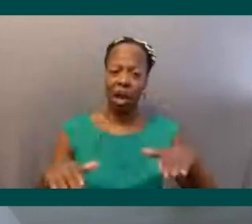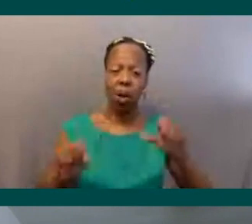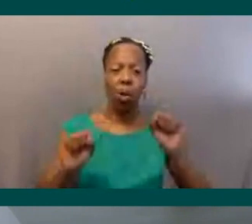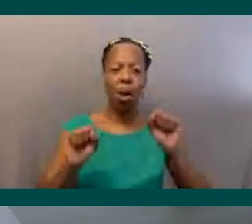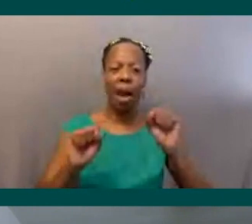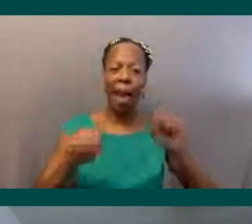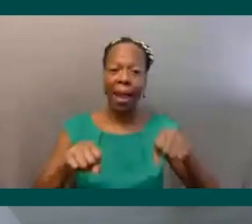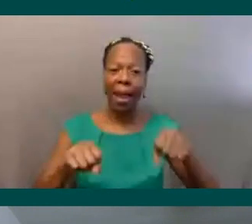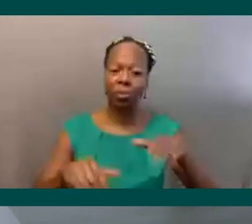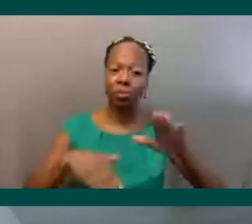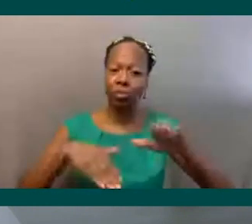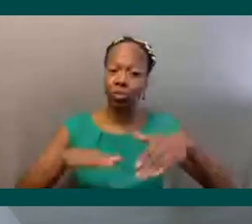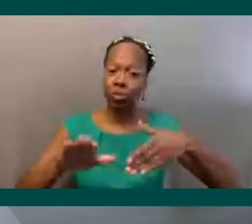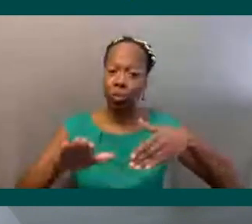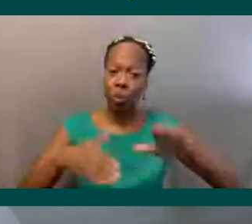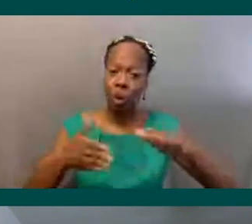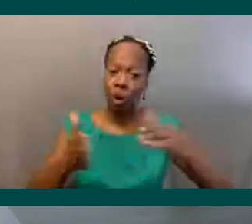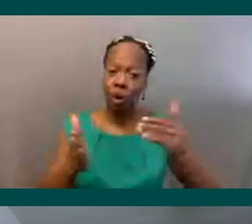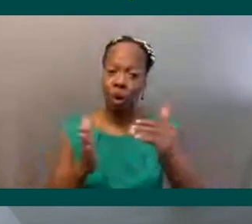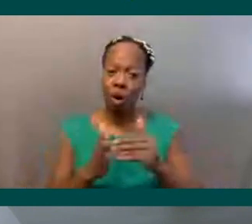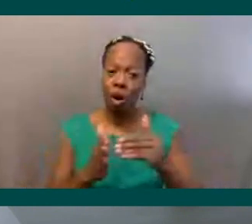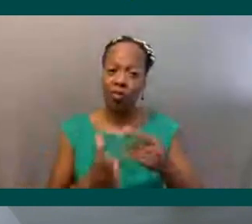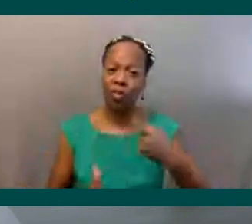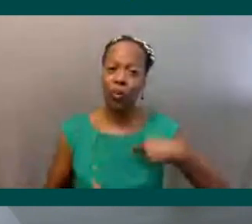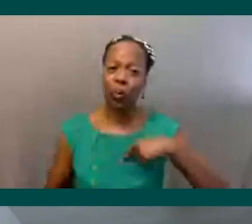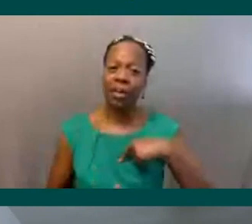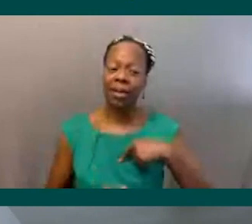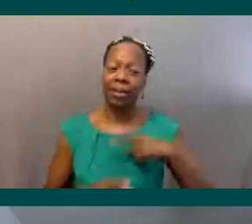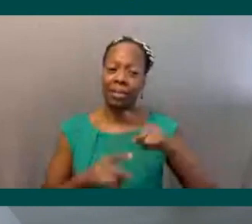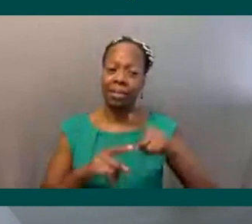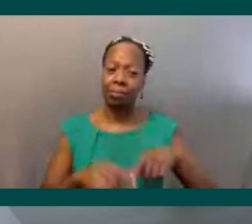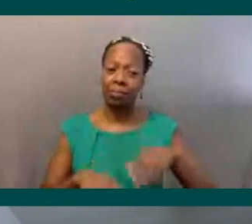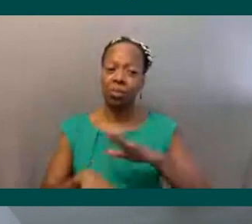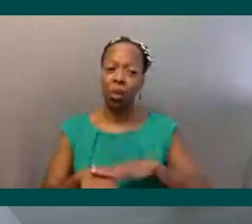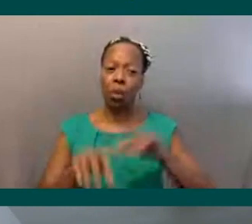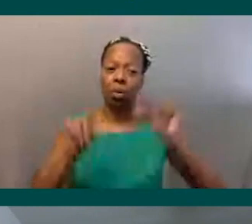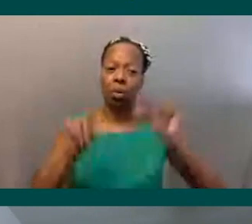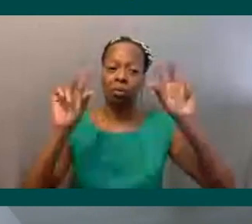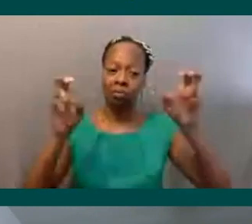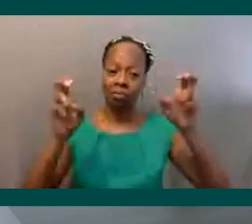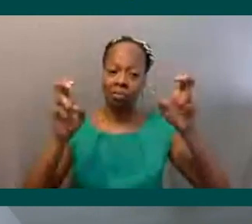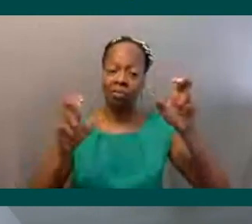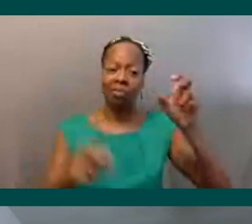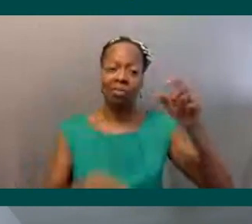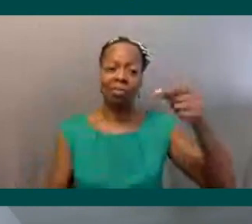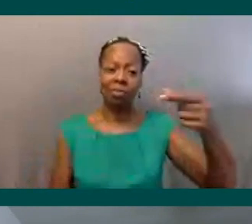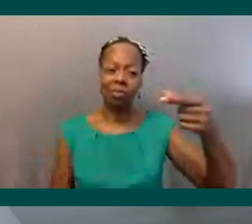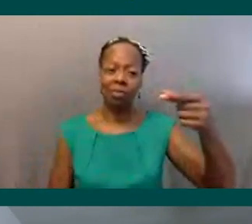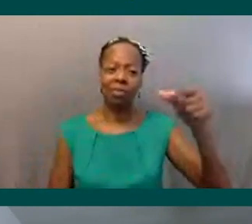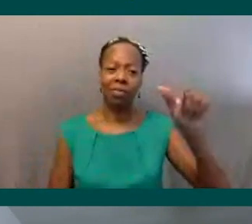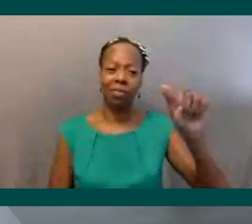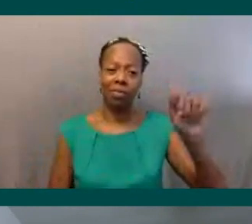if not most of the times use gaits analysis. And gaits analysis is just like when we have an X-ray,